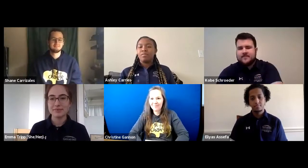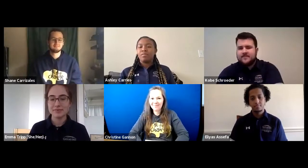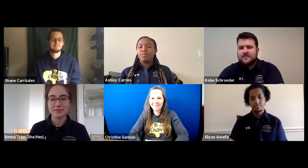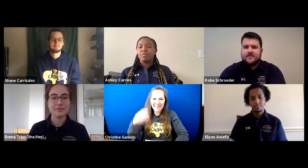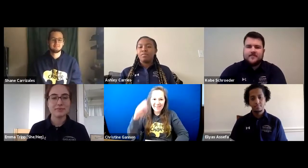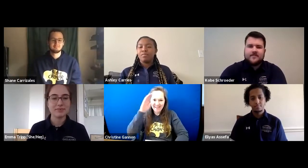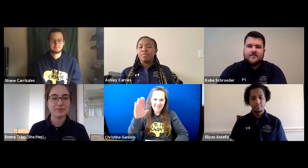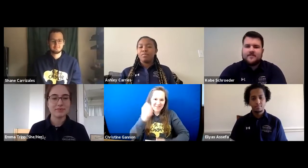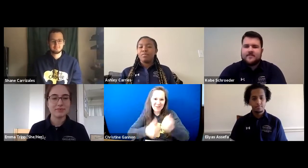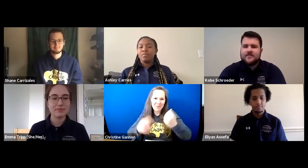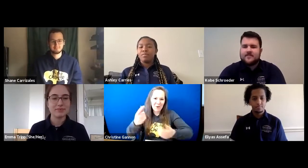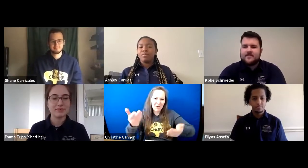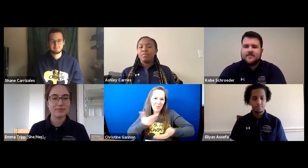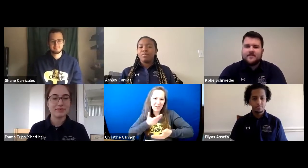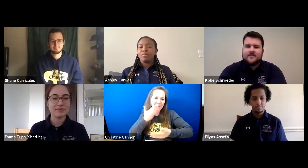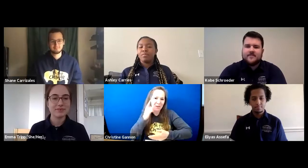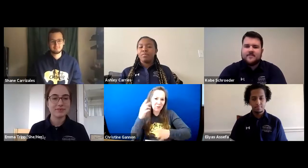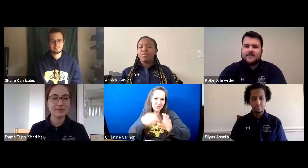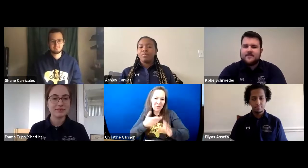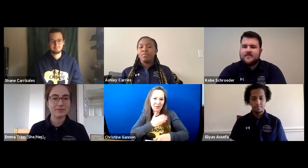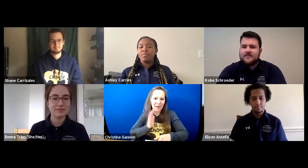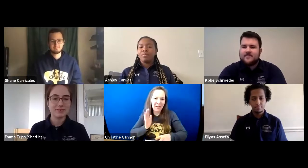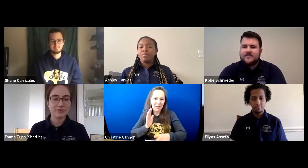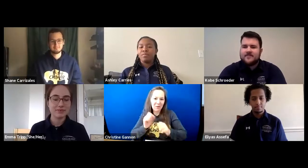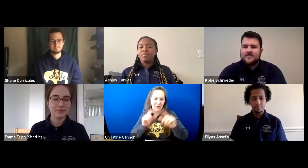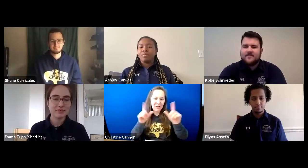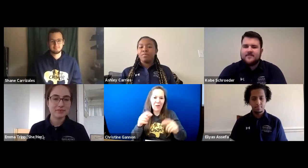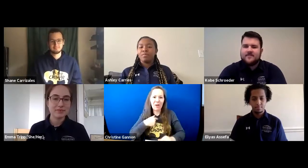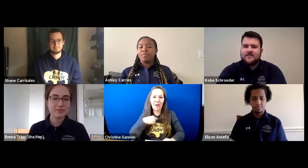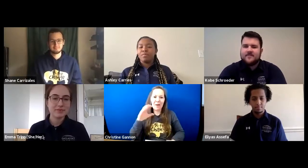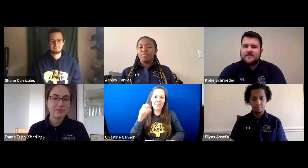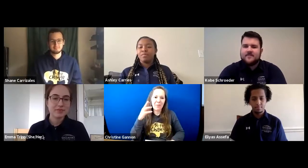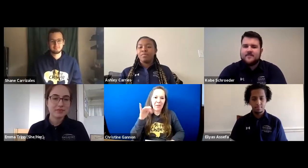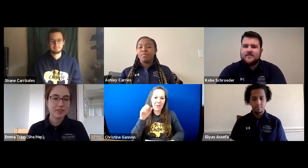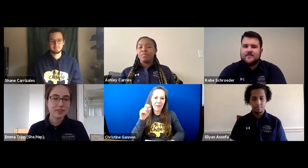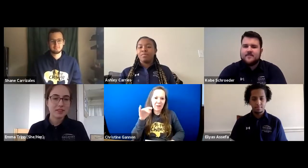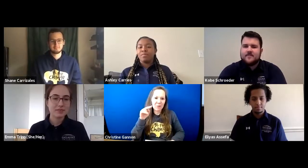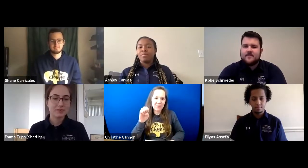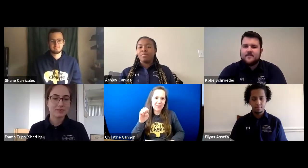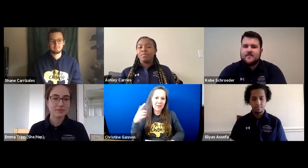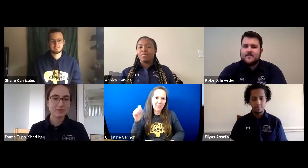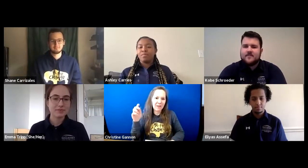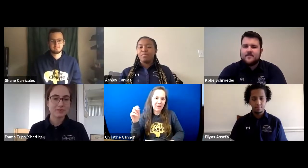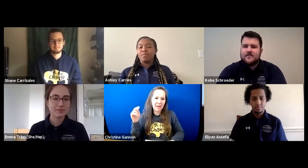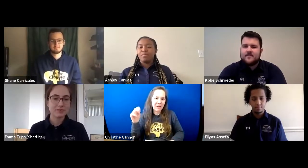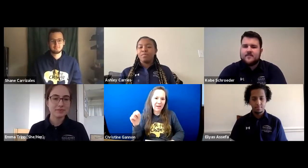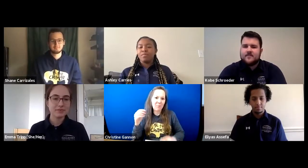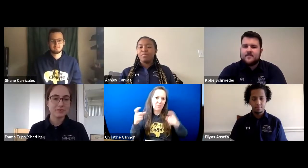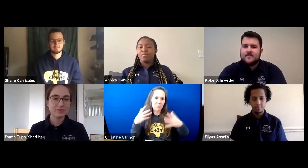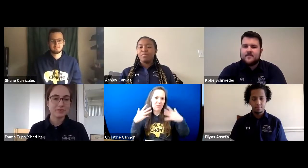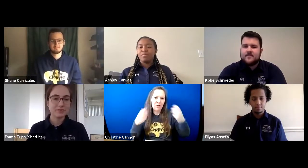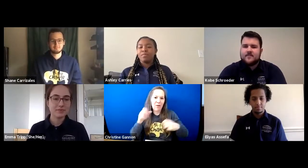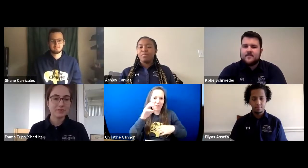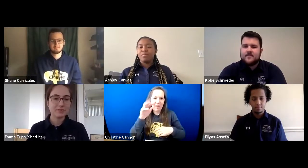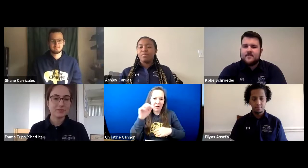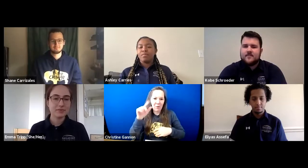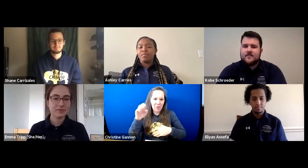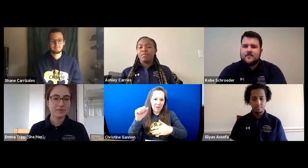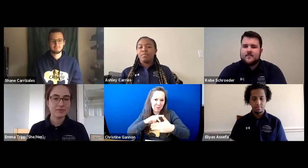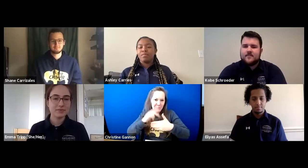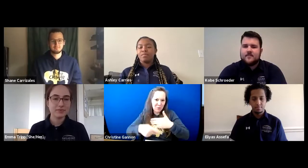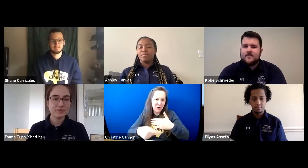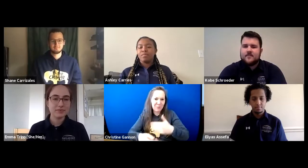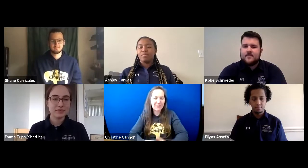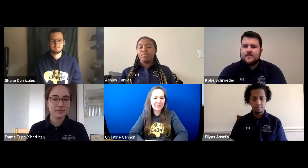>Hello everyone. Thank you for joining us. I'm Christine Gannon. I am the director of the Health &Wellness Programs.